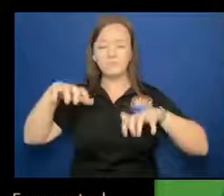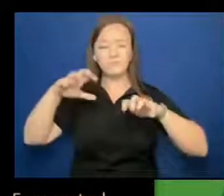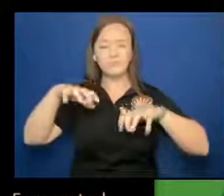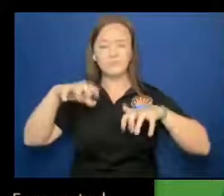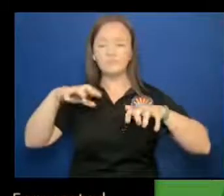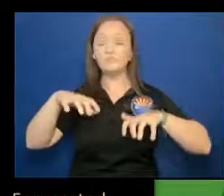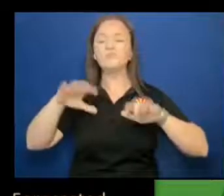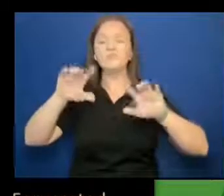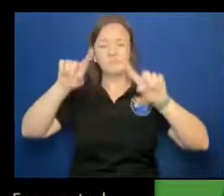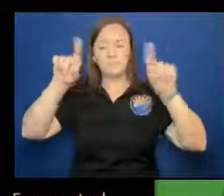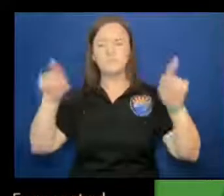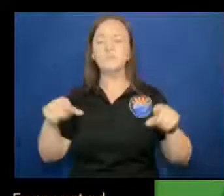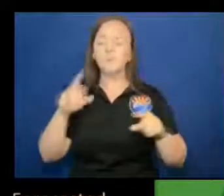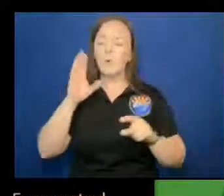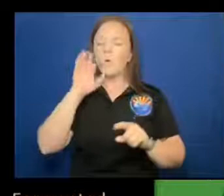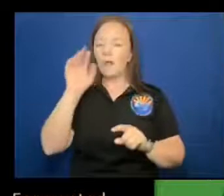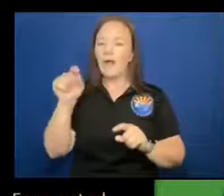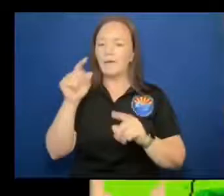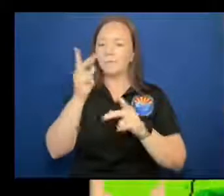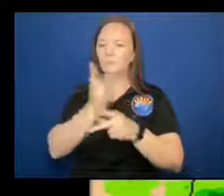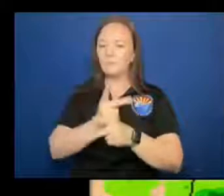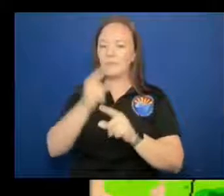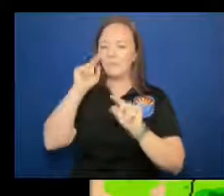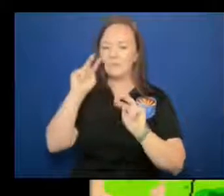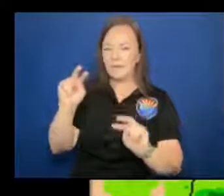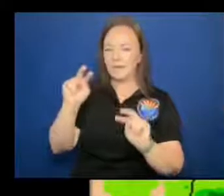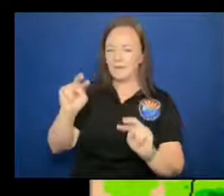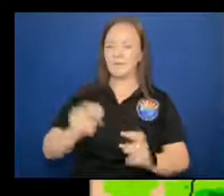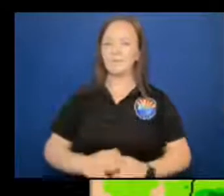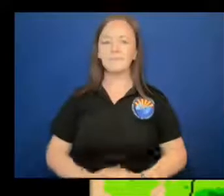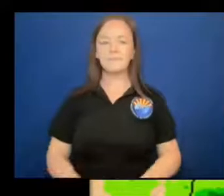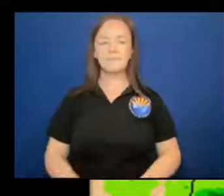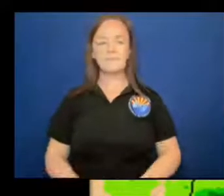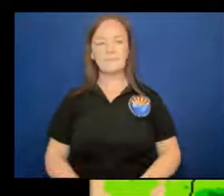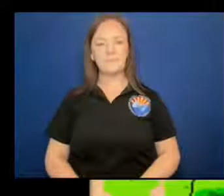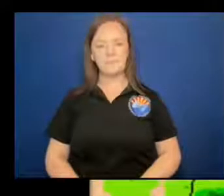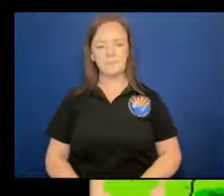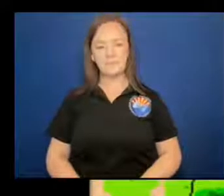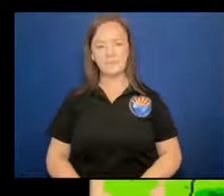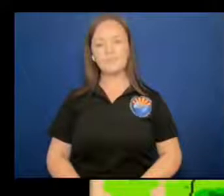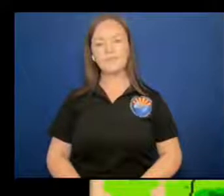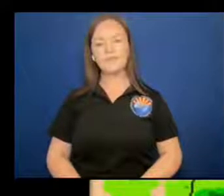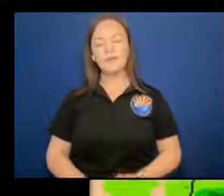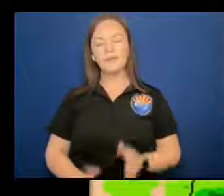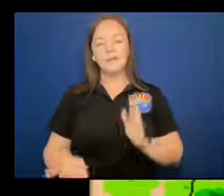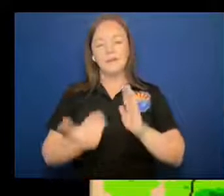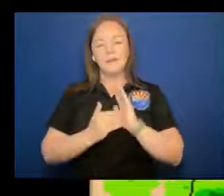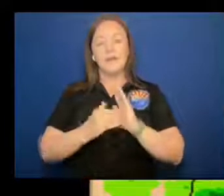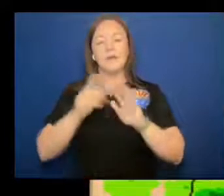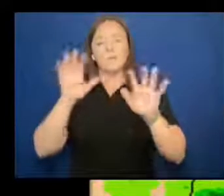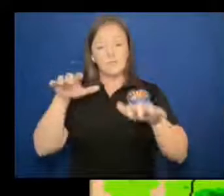LOOKING FOR POTENTIAL FOR RAIN HITTING TONIGHT. AND THAT IS A HIT OR MISS BUT THE POTENTIAL THERE IS